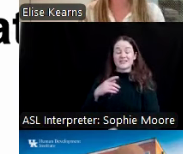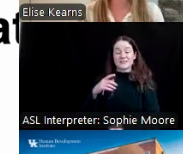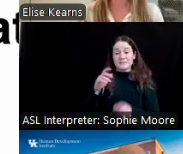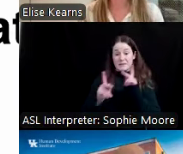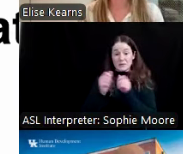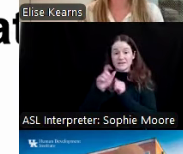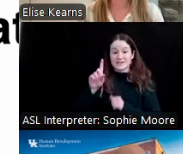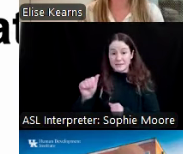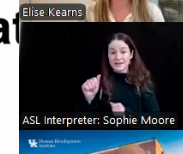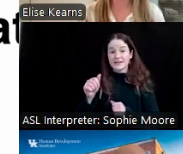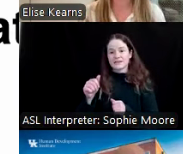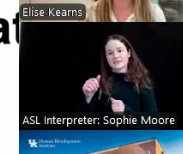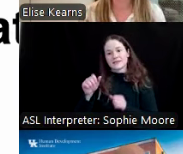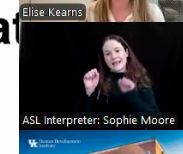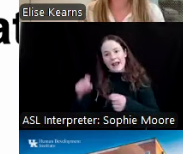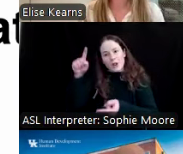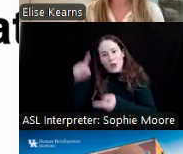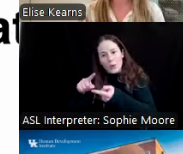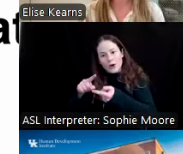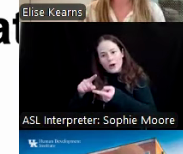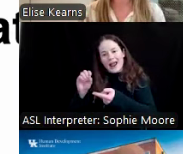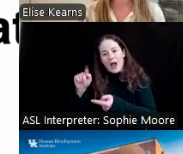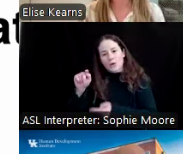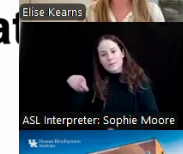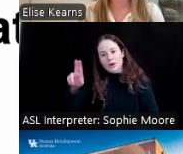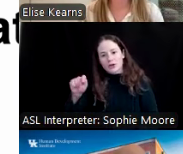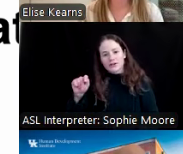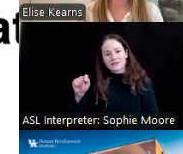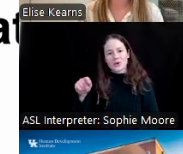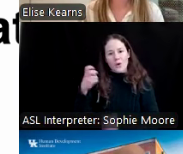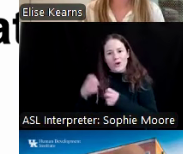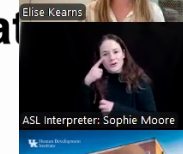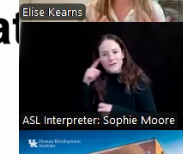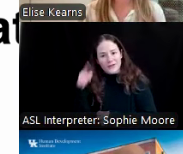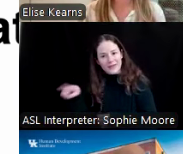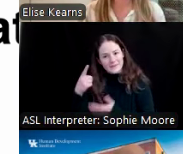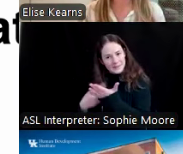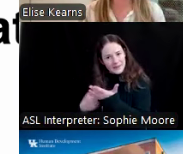And then cardiorespiratory reserve. We also have reduced um reserve energy